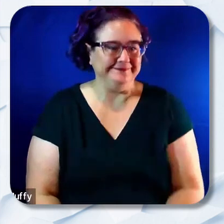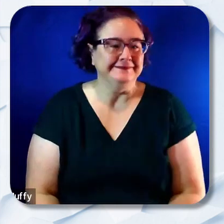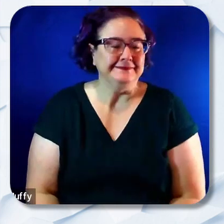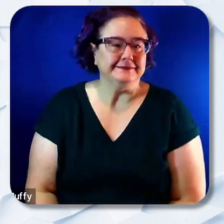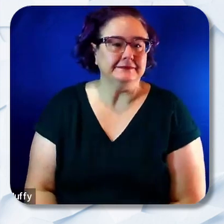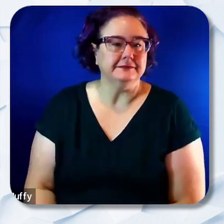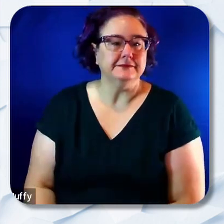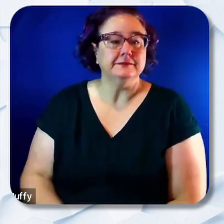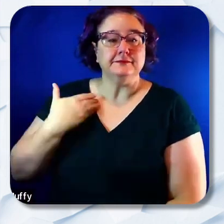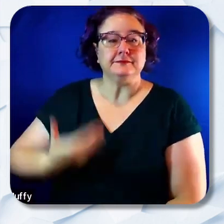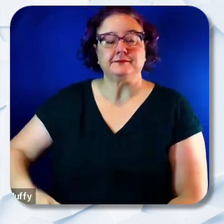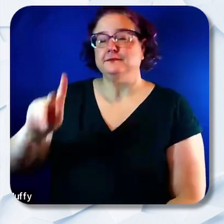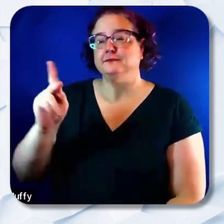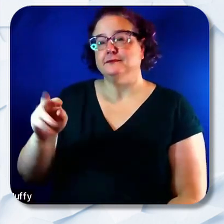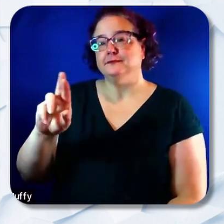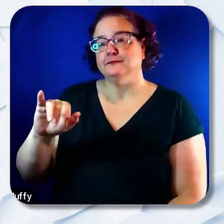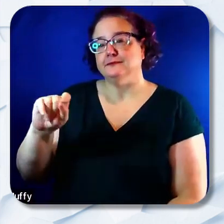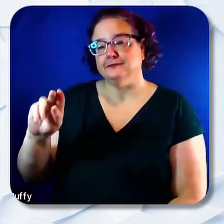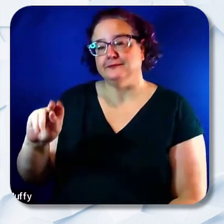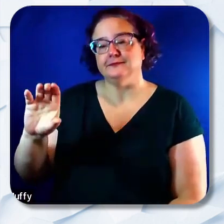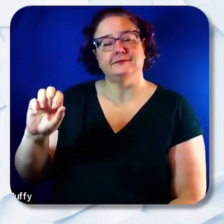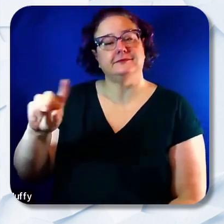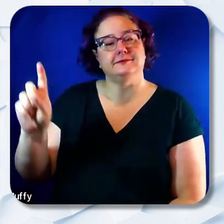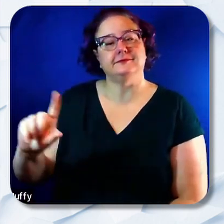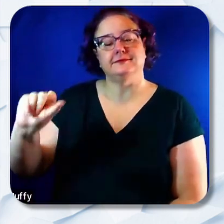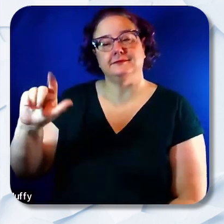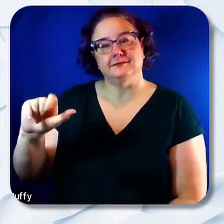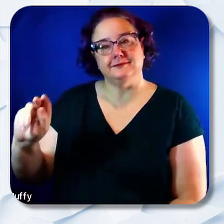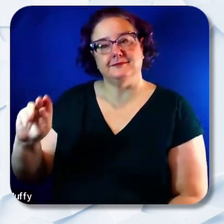My name is Kristin Cruz Allen and I'm the Education Administrator one in the Teacher